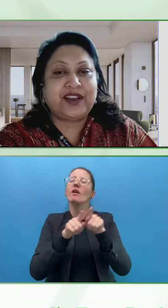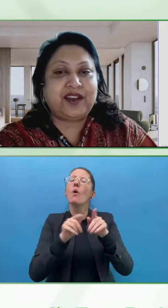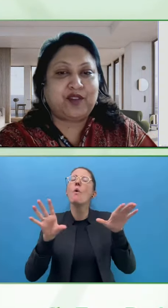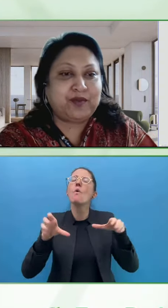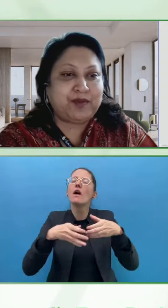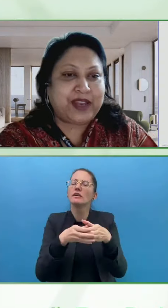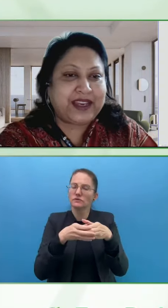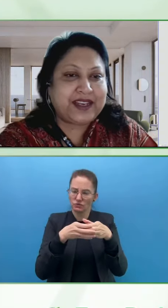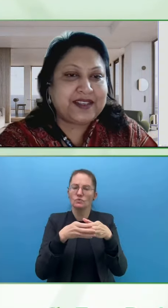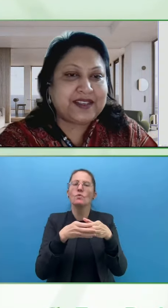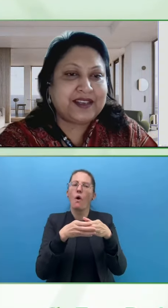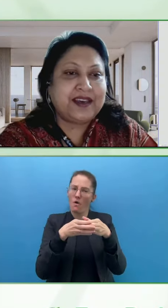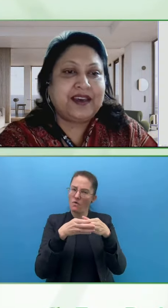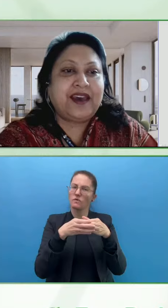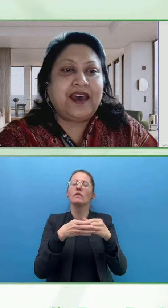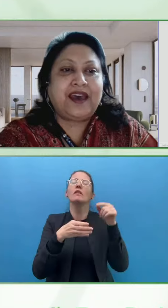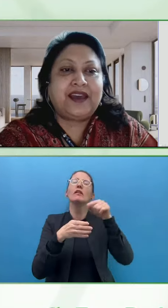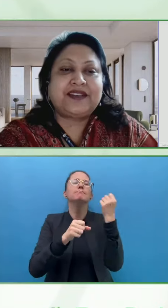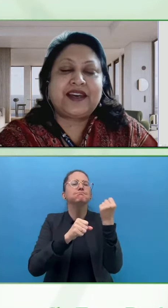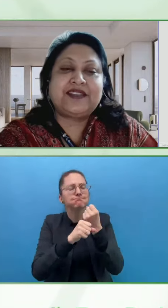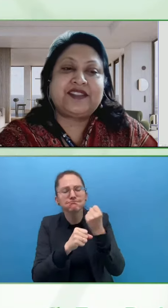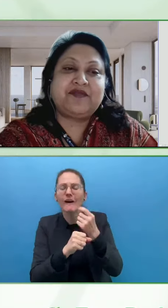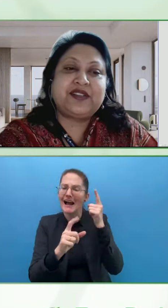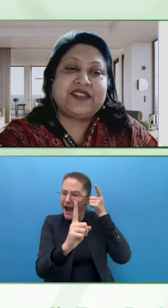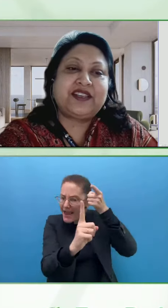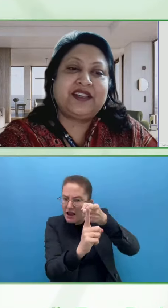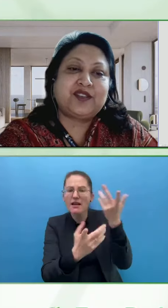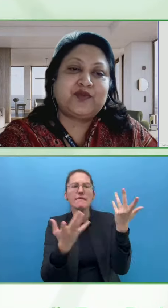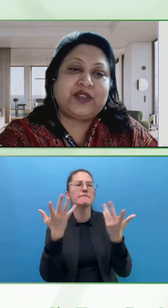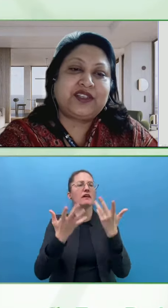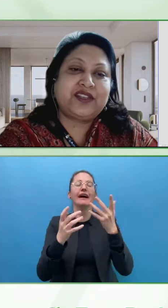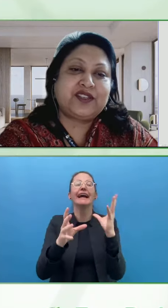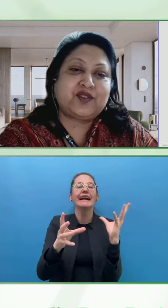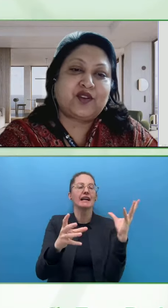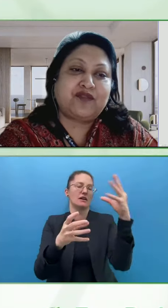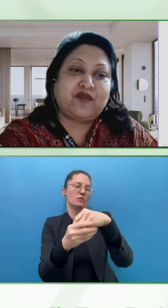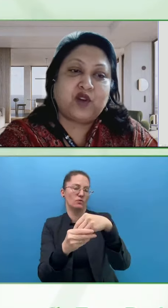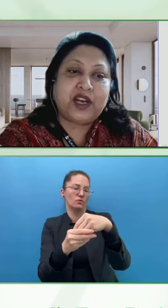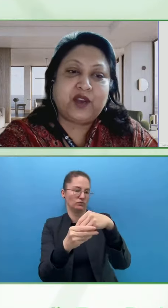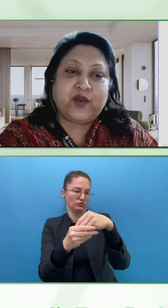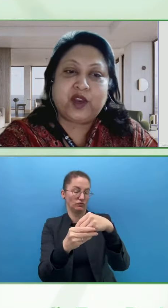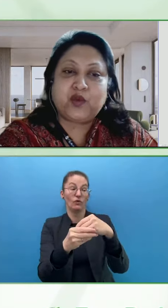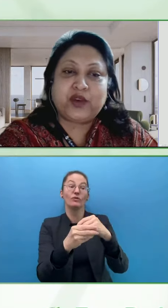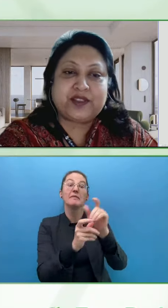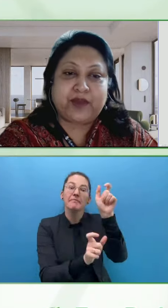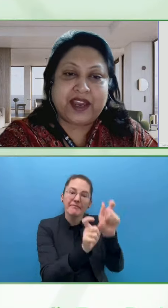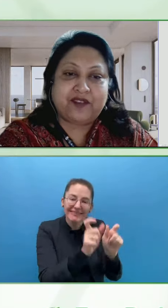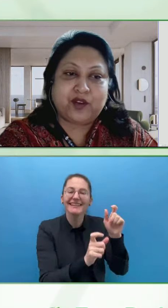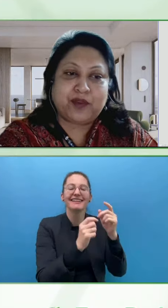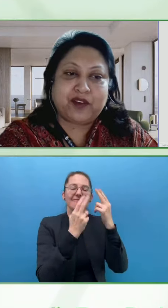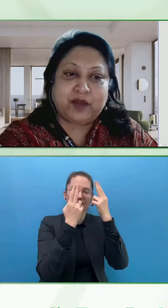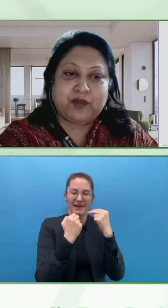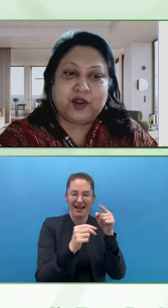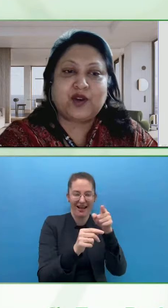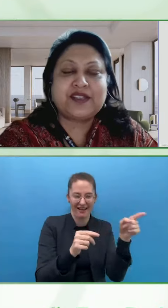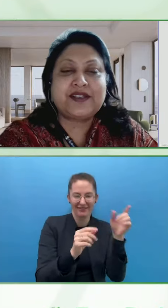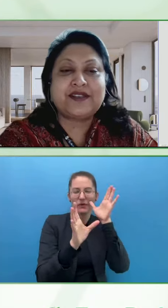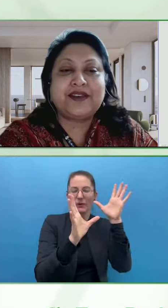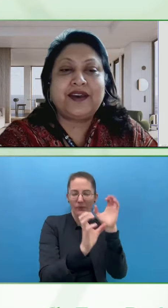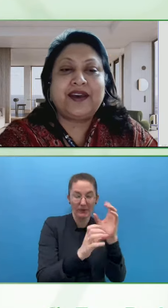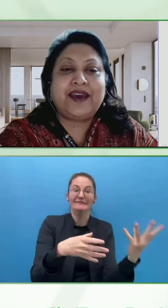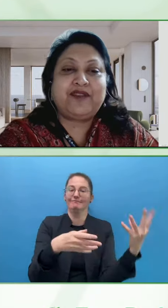And Sightsavers India's vision is a world where no one is blind from avoidable causes